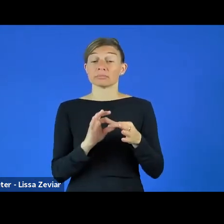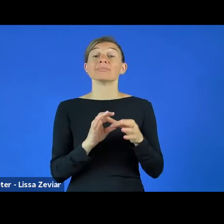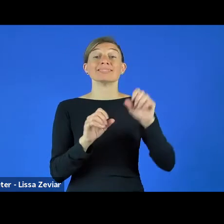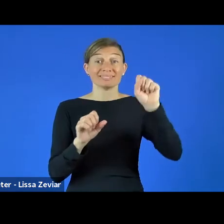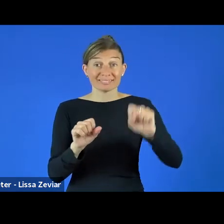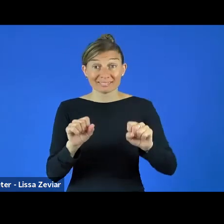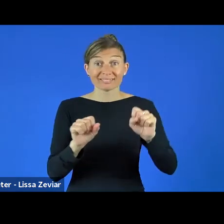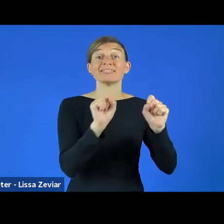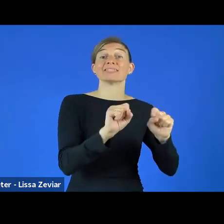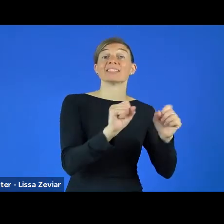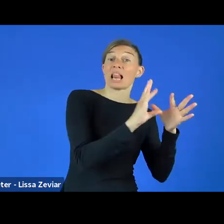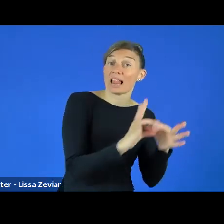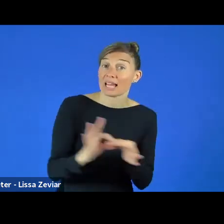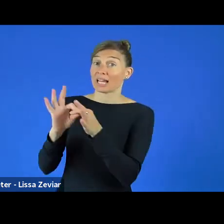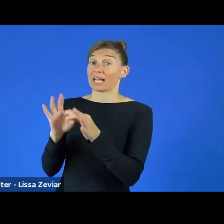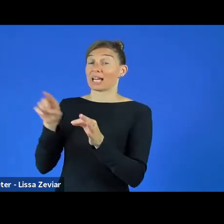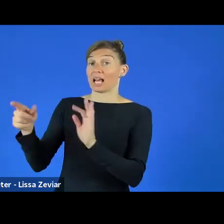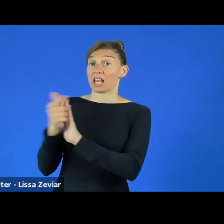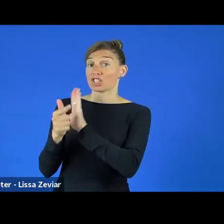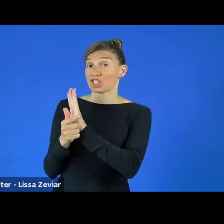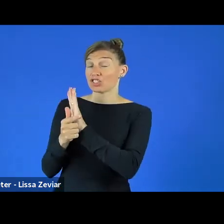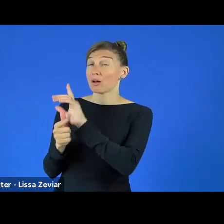The manufacturers have an interest in using the standards